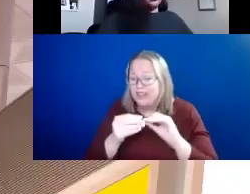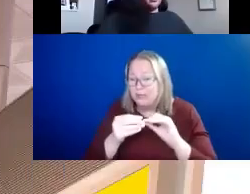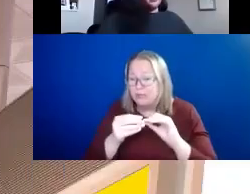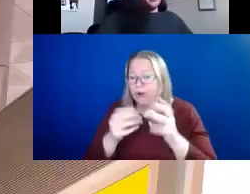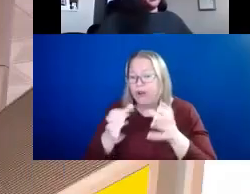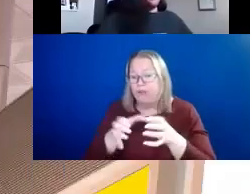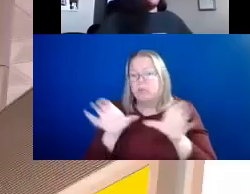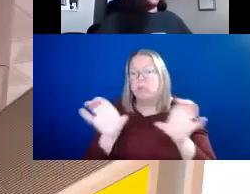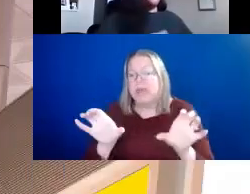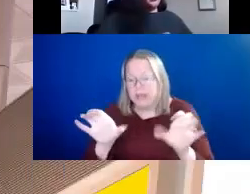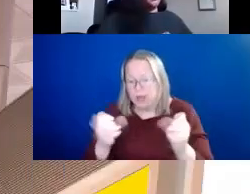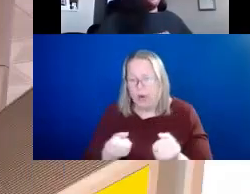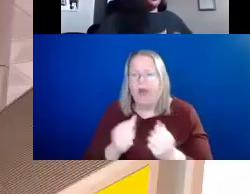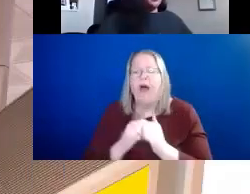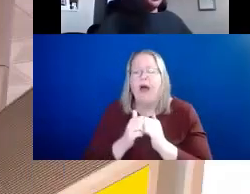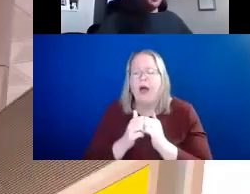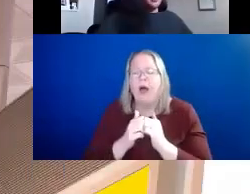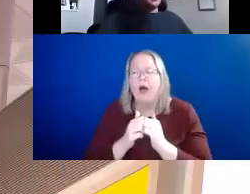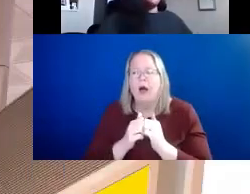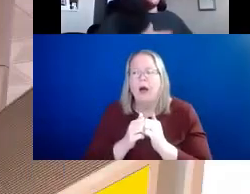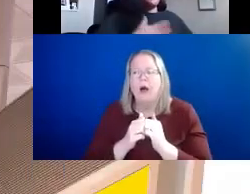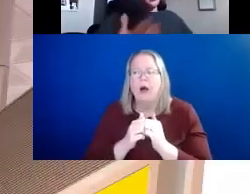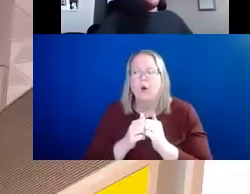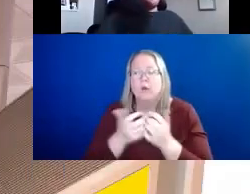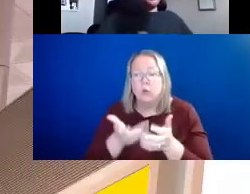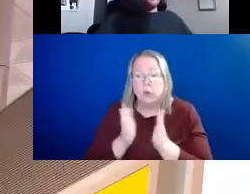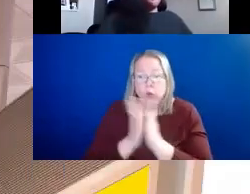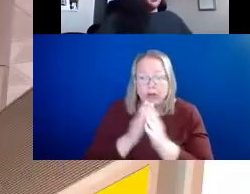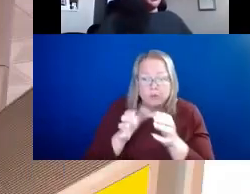12:58:21 and how you can request breakouts. I'm going to invite